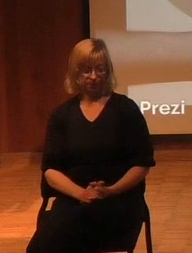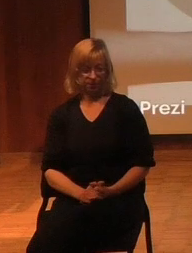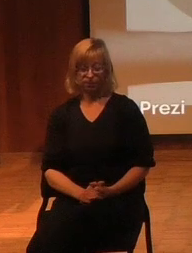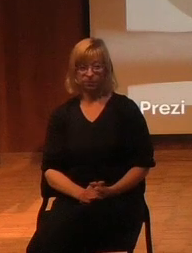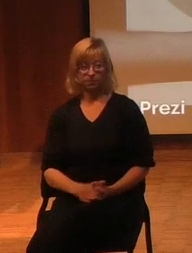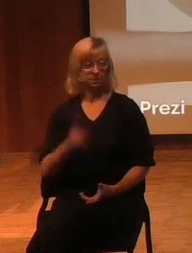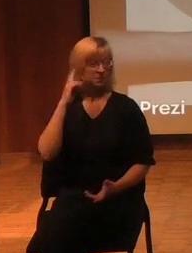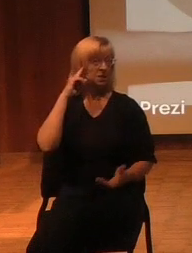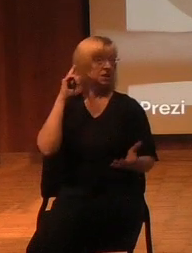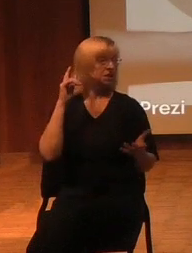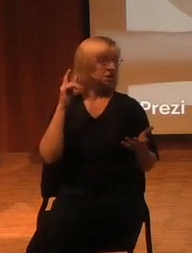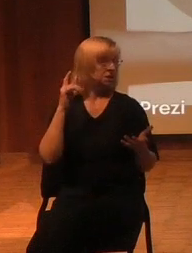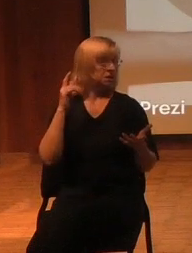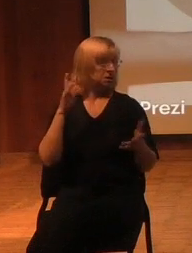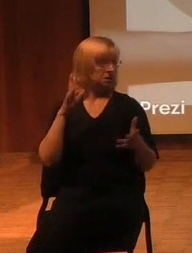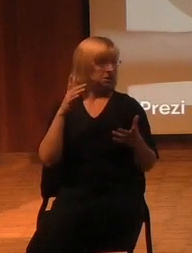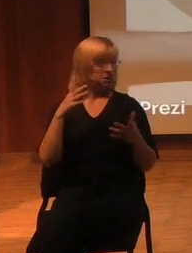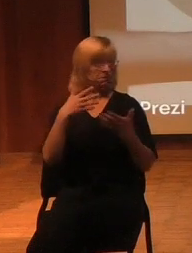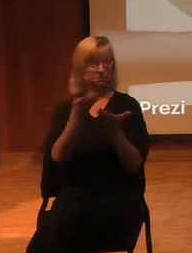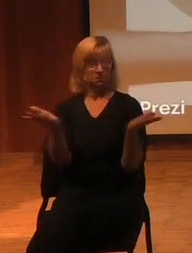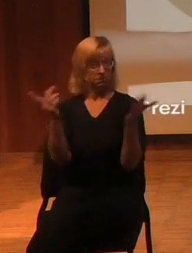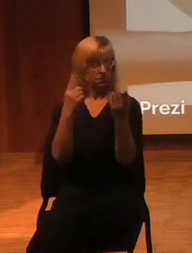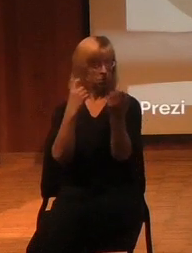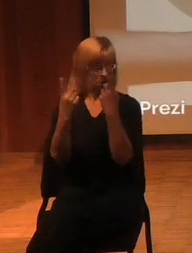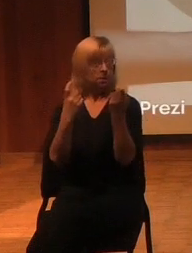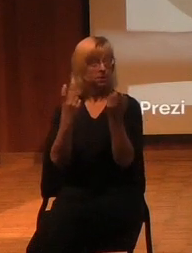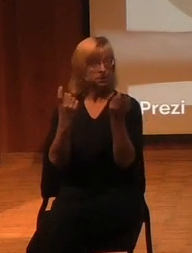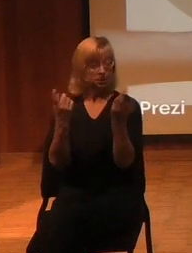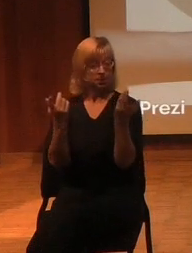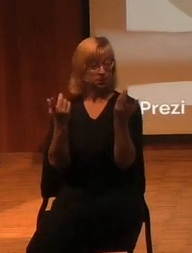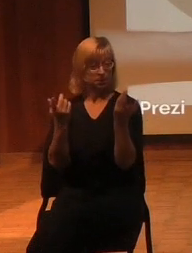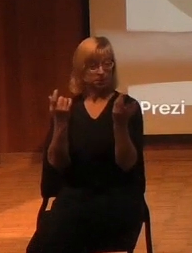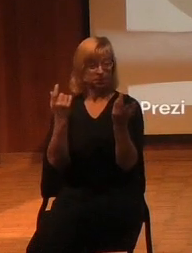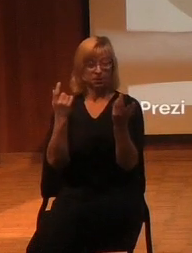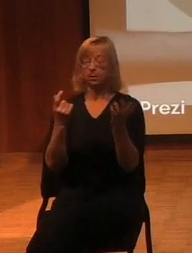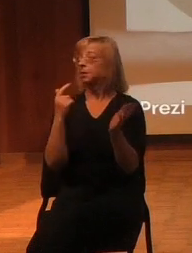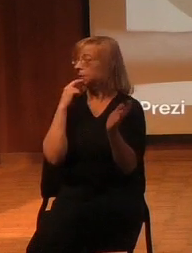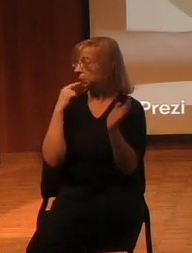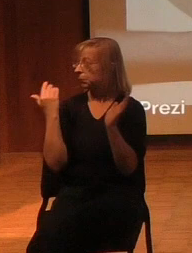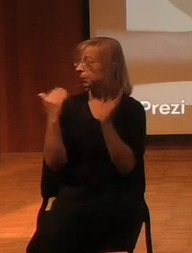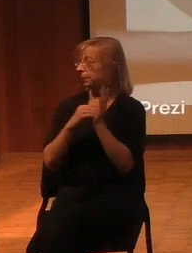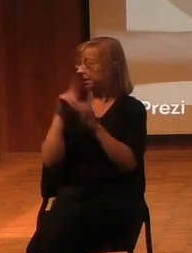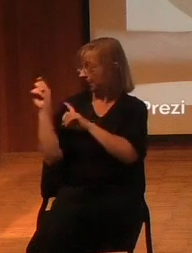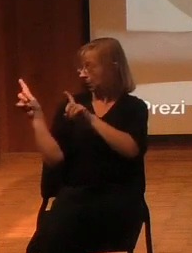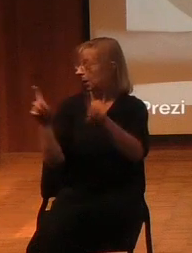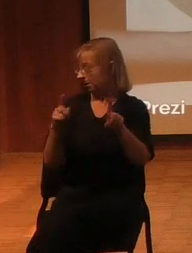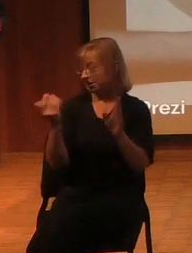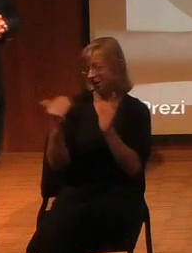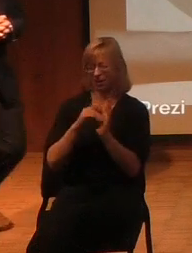So, I think we're gonna, are we gonna do questions, or? [Matt] Yeah, if you just could repeat the question. Right, 'course.